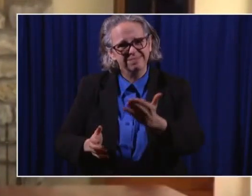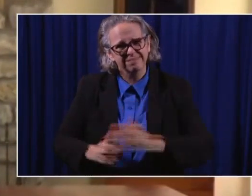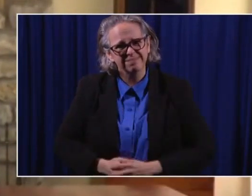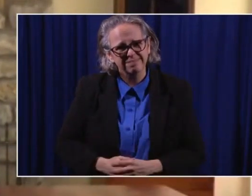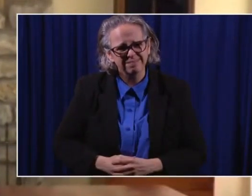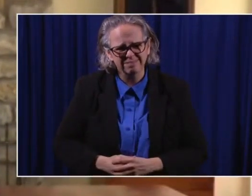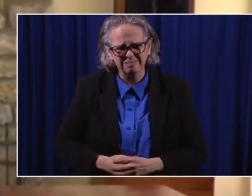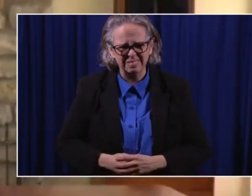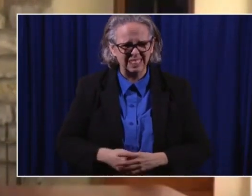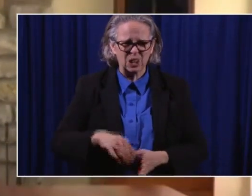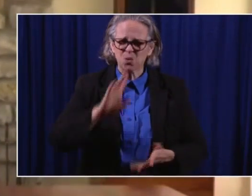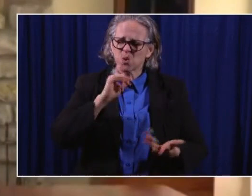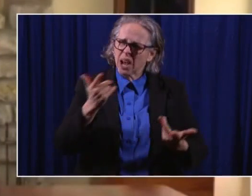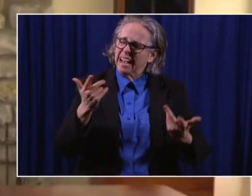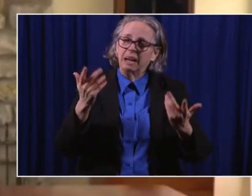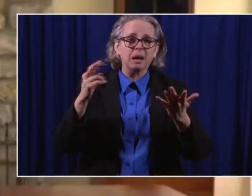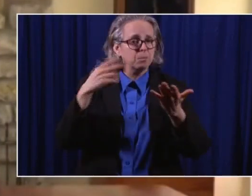SINGLE COUNTY IS HIGH INSTANTS.